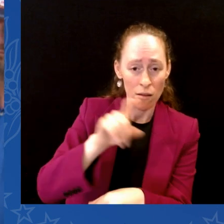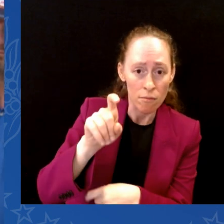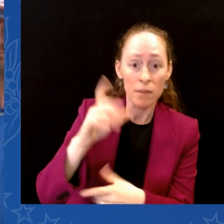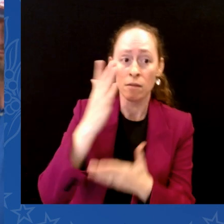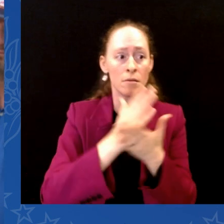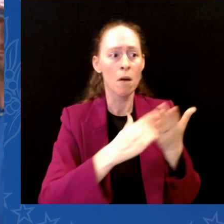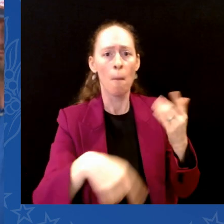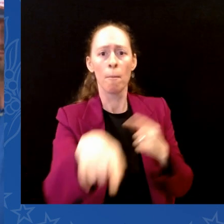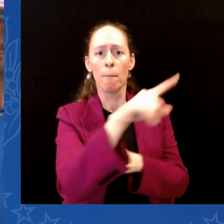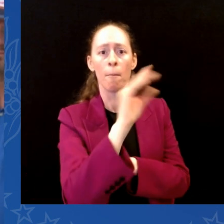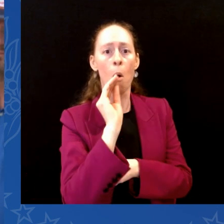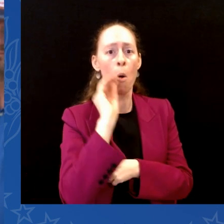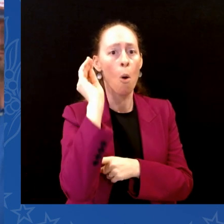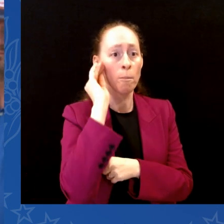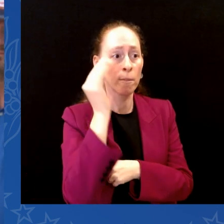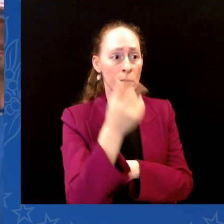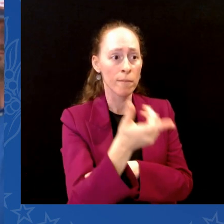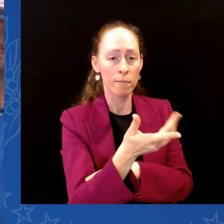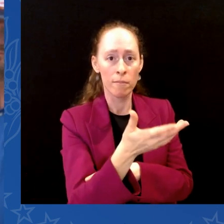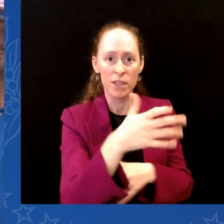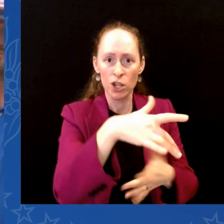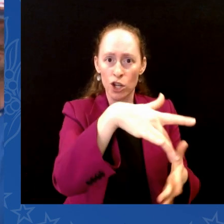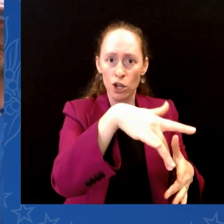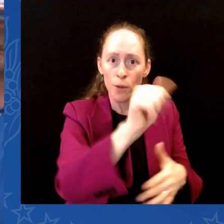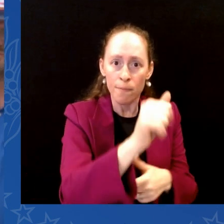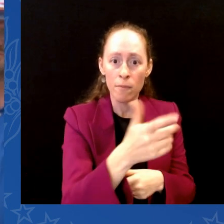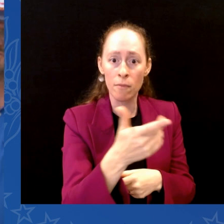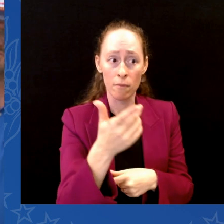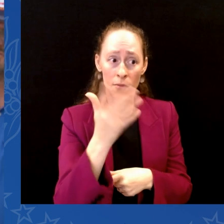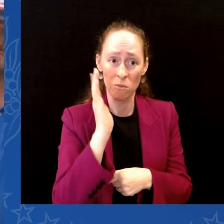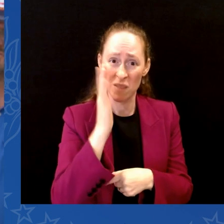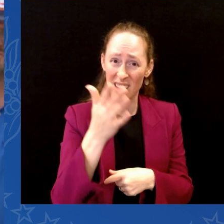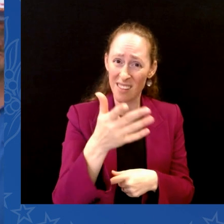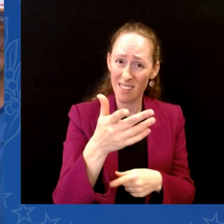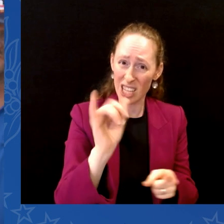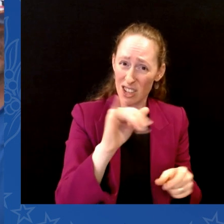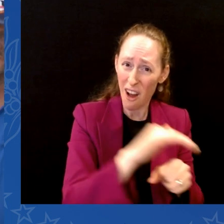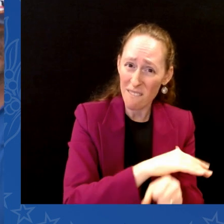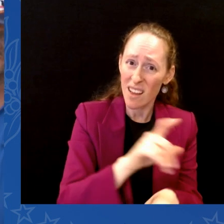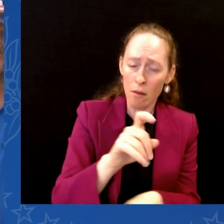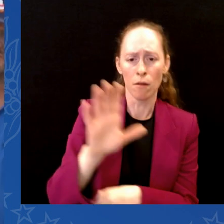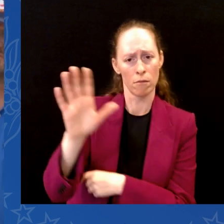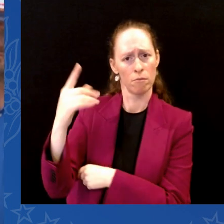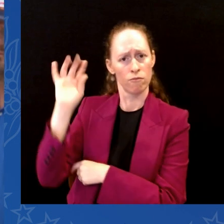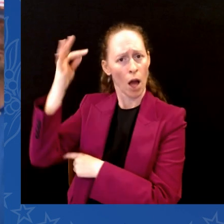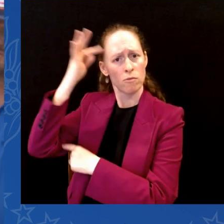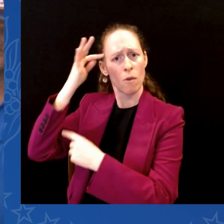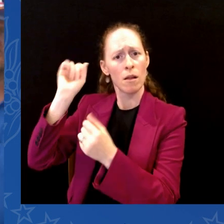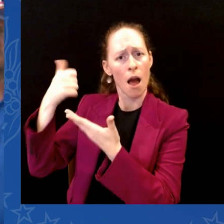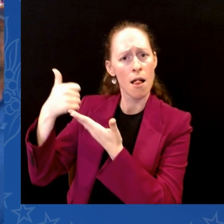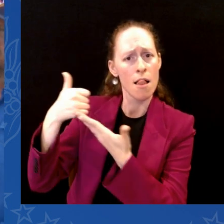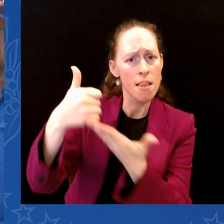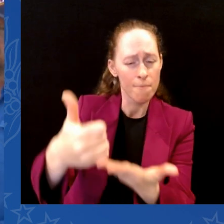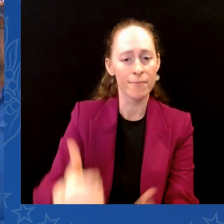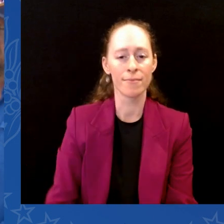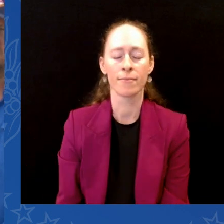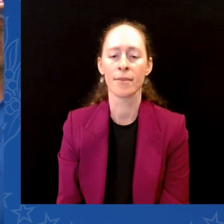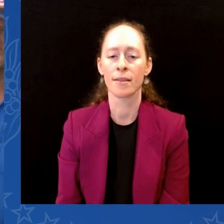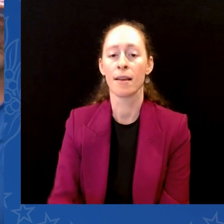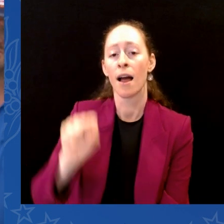and will it cover the costs. Well, I've directed the Small Business Administration to speed up the processing of low-interest disaster loans